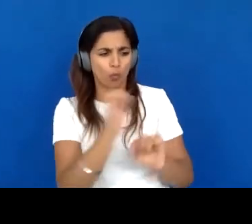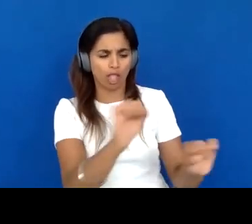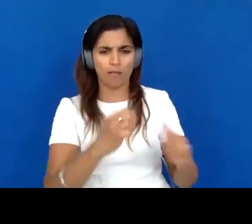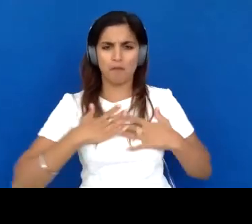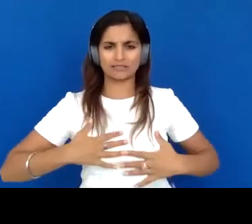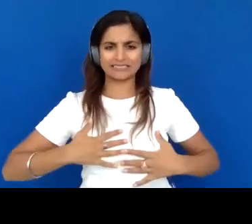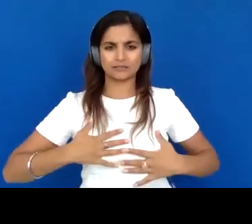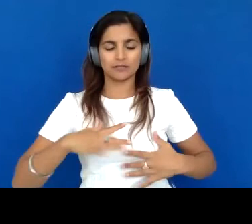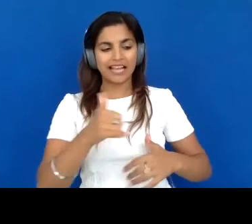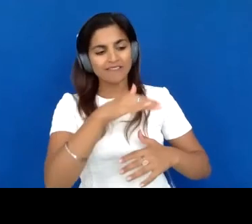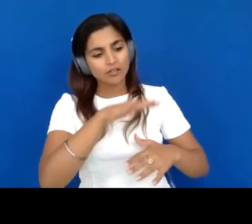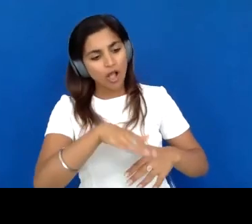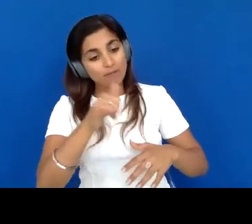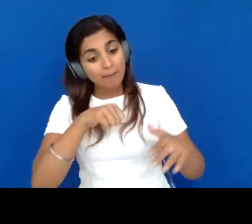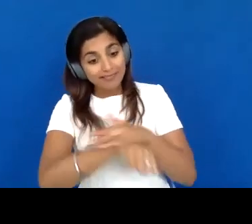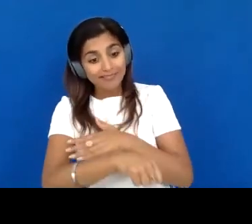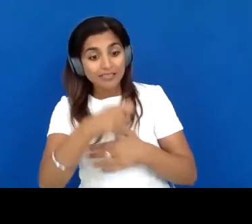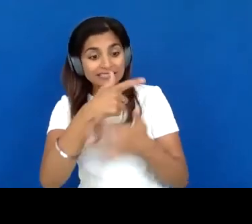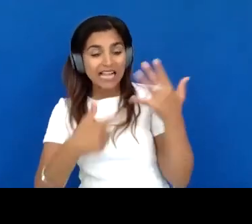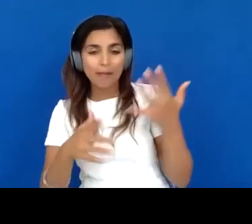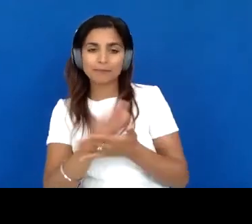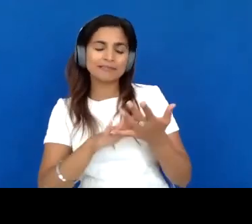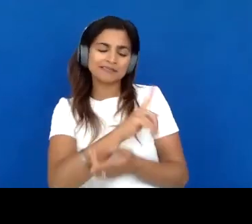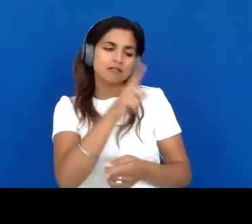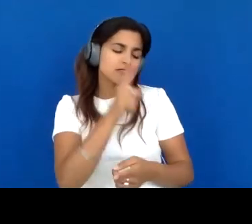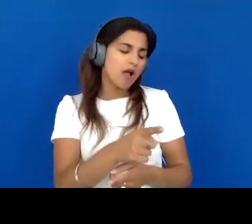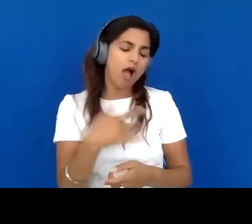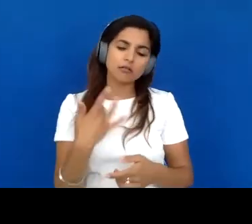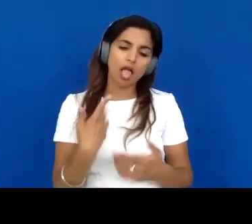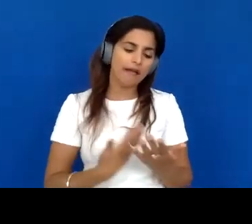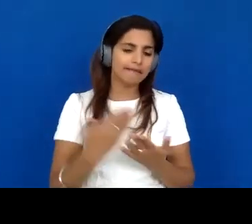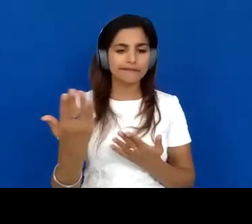have a livable future I do not mean to demean the pain or sorrow of these